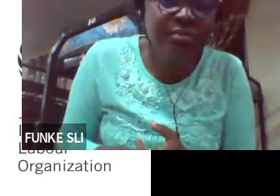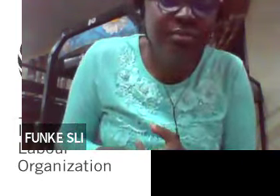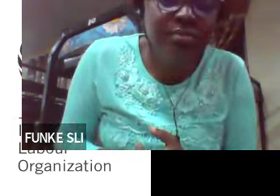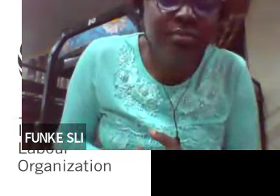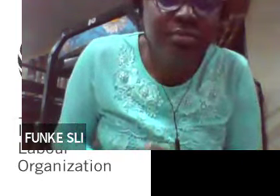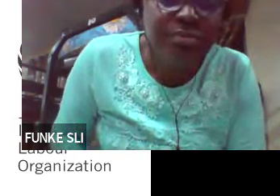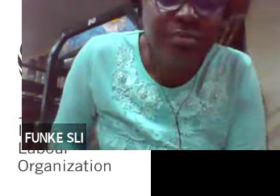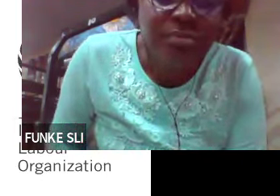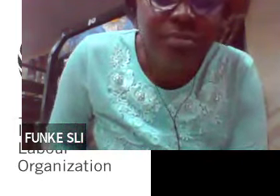Queen Christopher: my fish is.